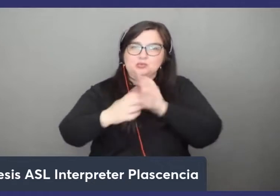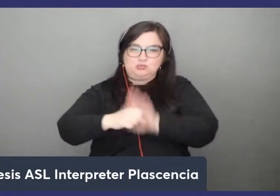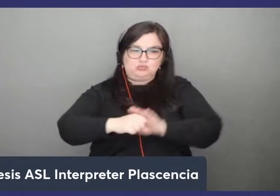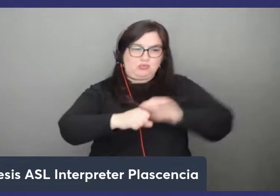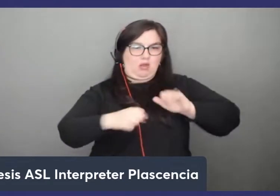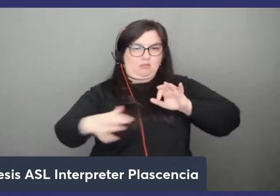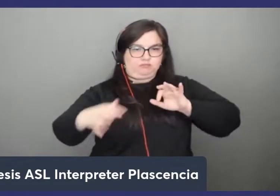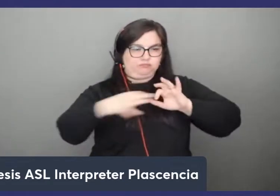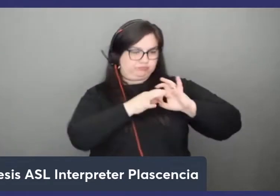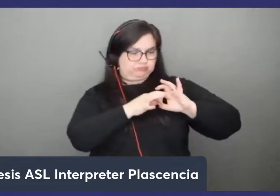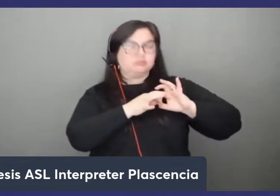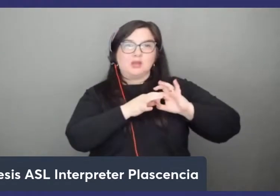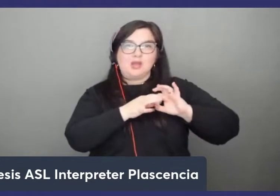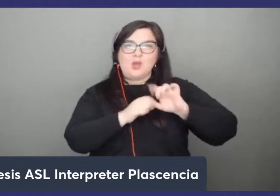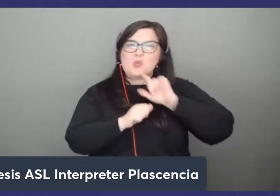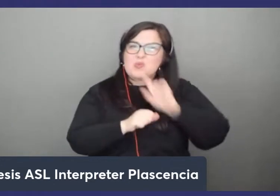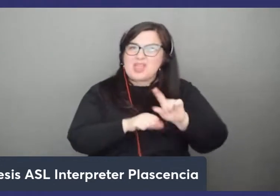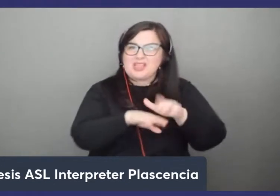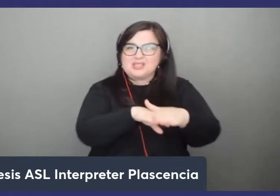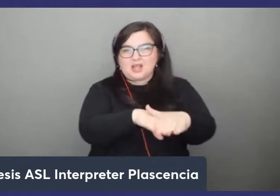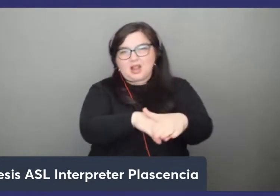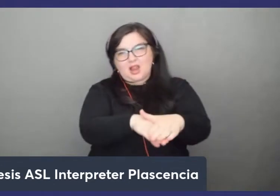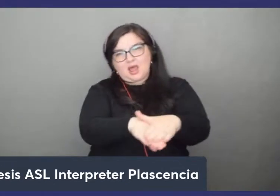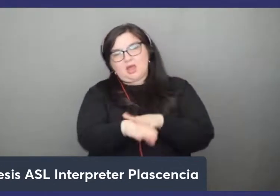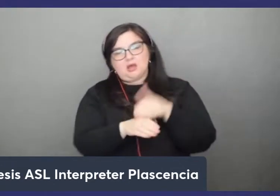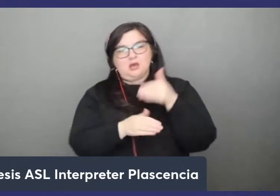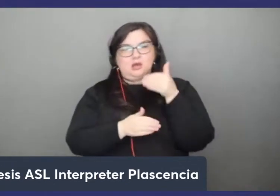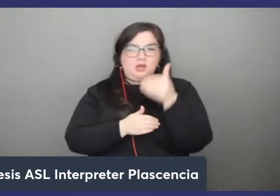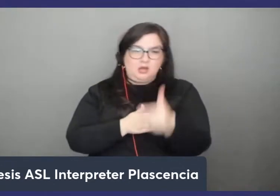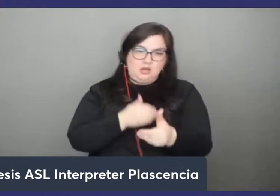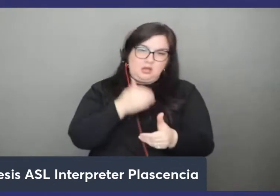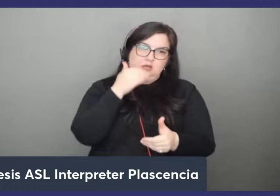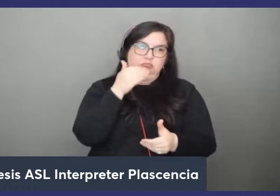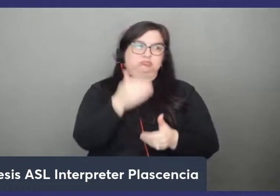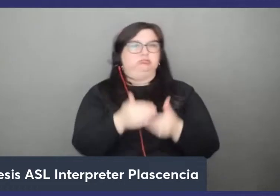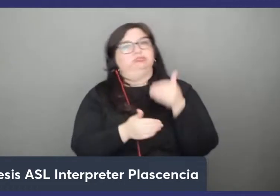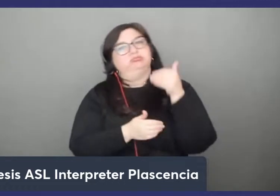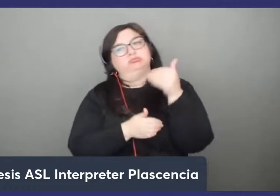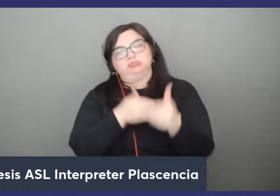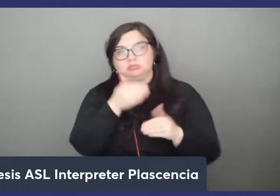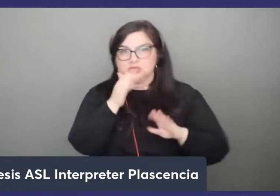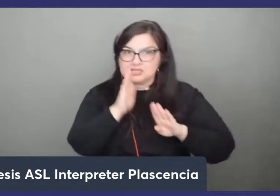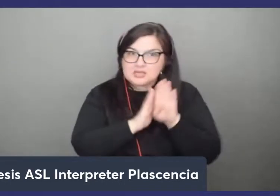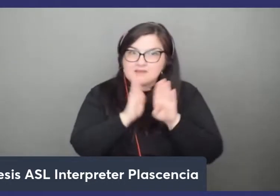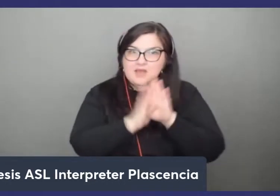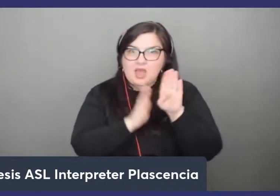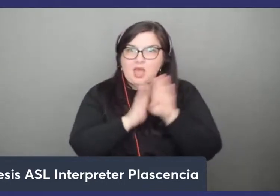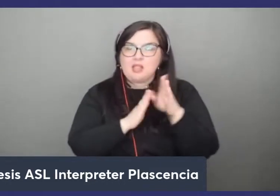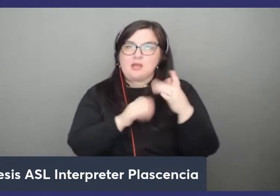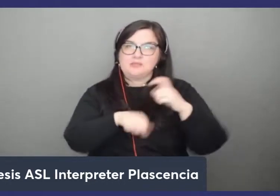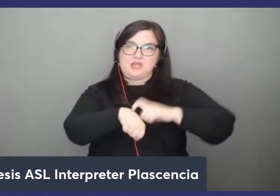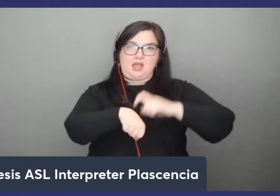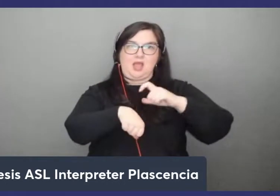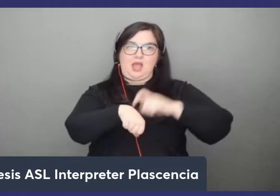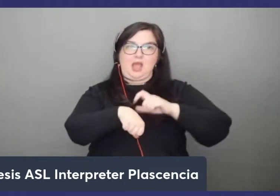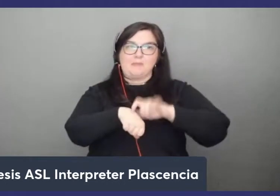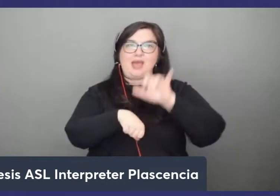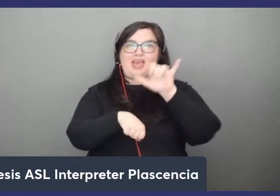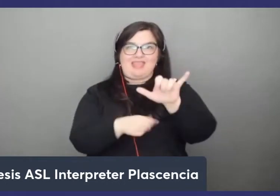and this really slows down the development time for games for the game developers. And that's where we wanna help.